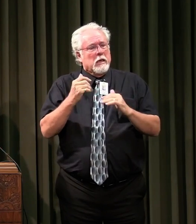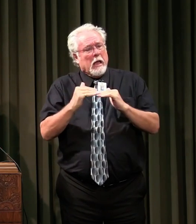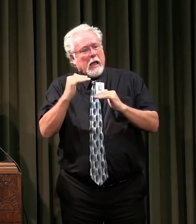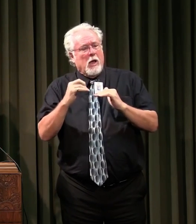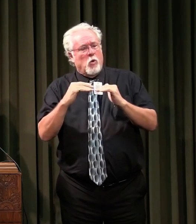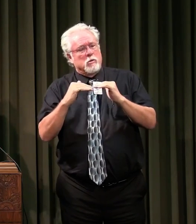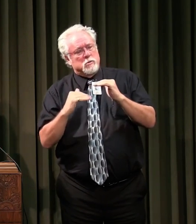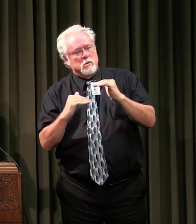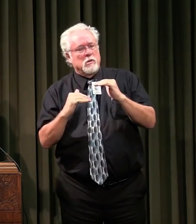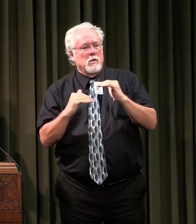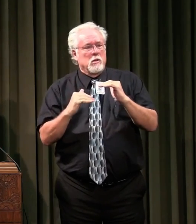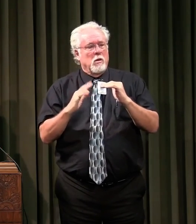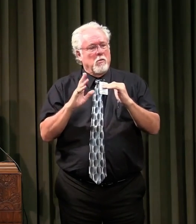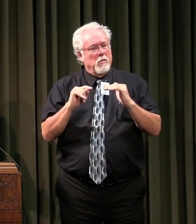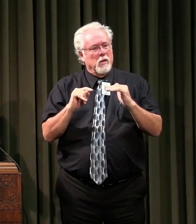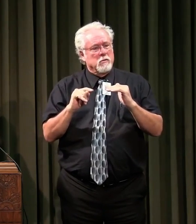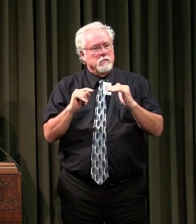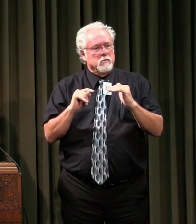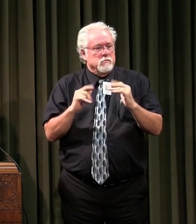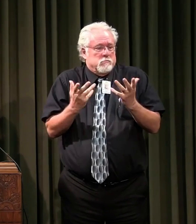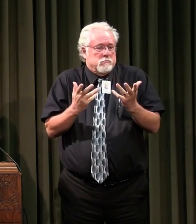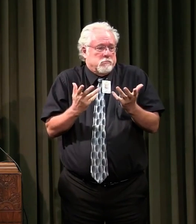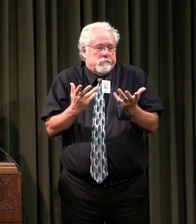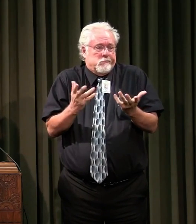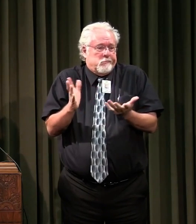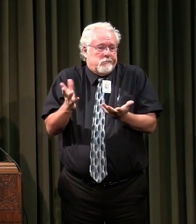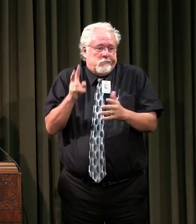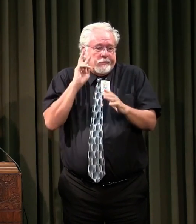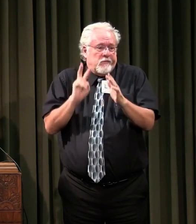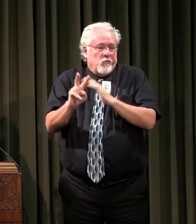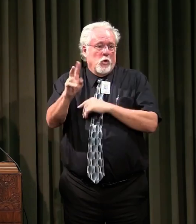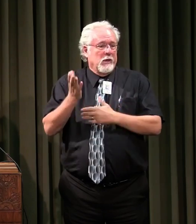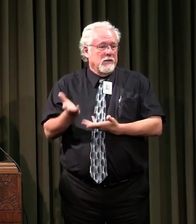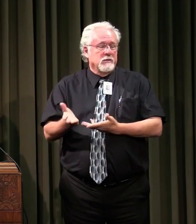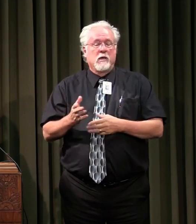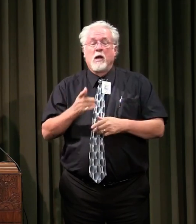bit low because that's the nature of forecasting but it is the best estimate